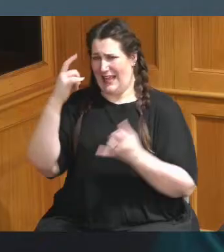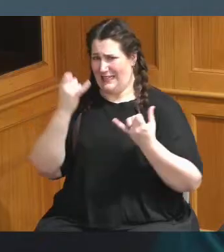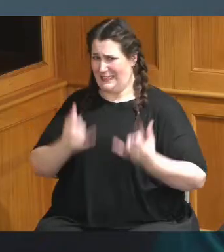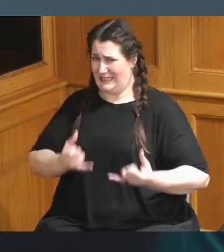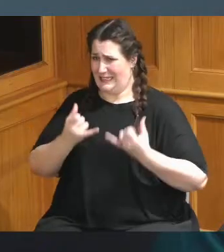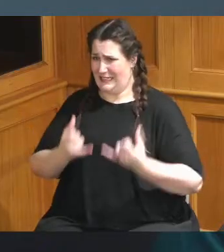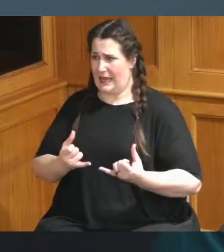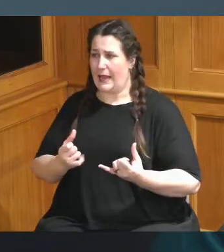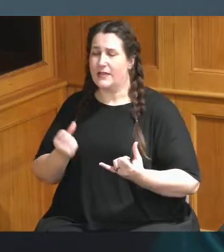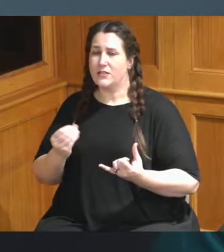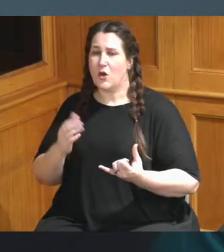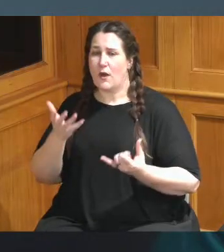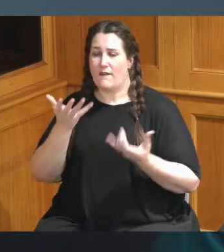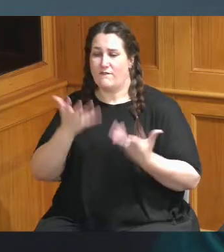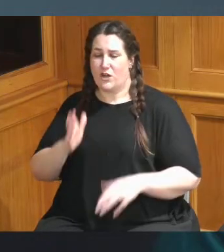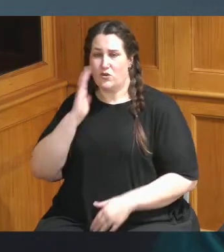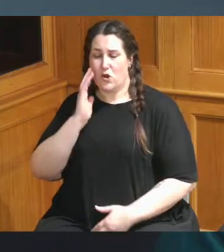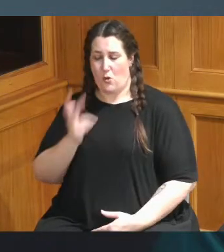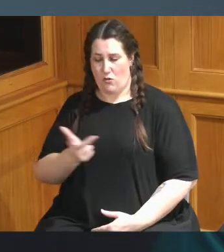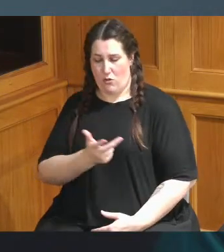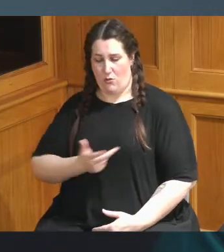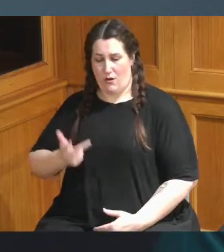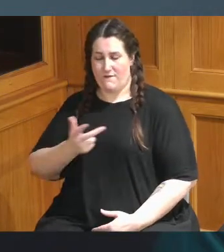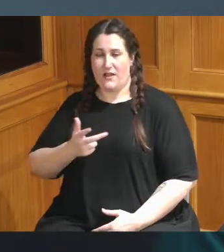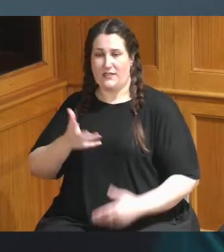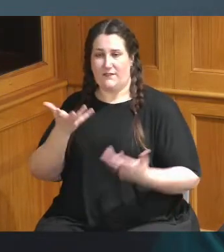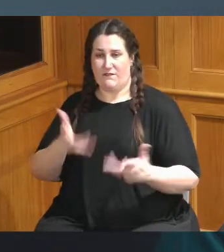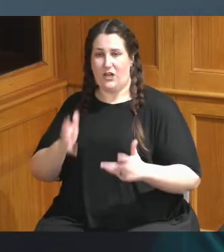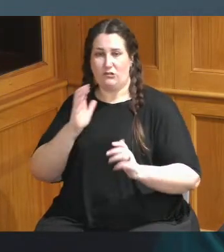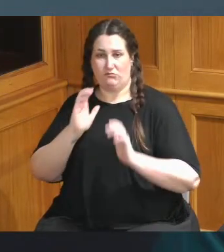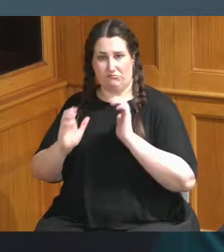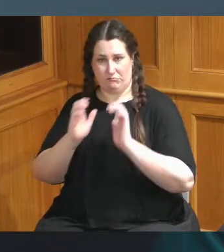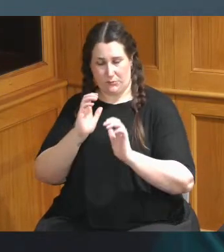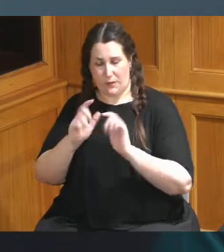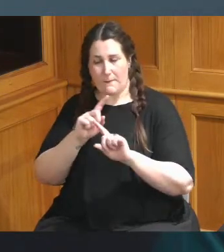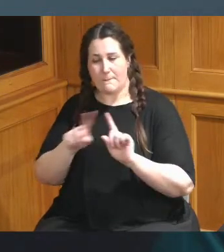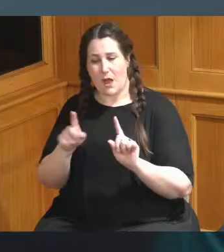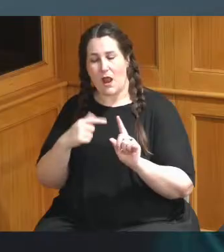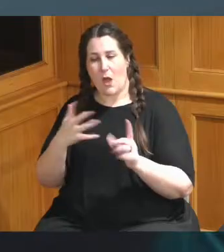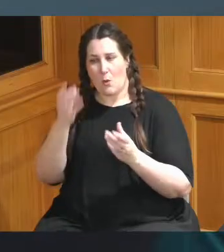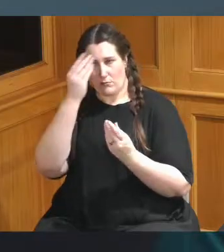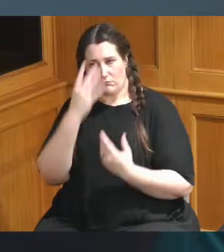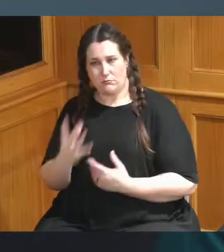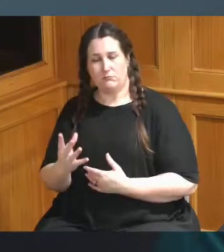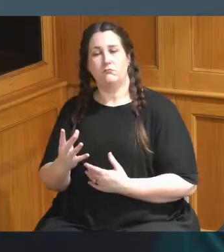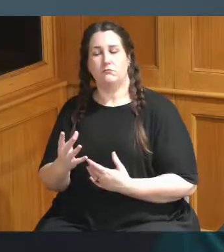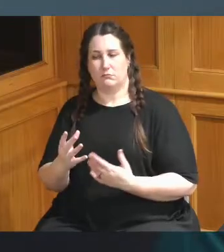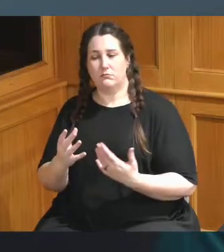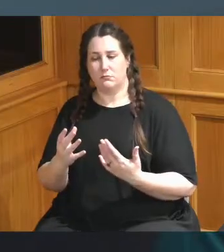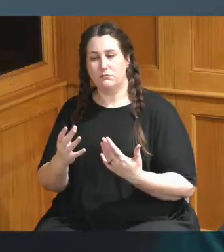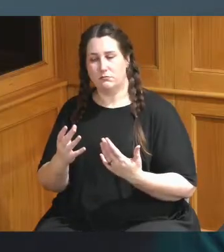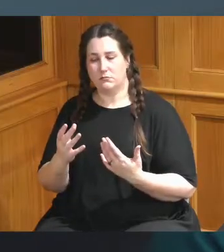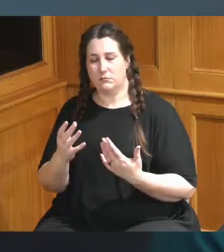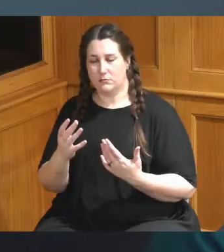know all three of us were talked to about it. but I wanted to let them know she indicated to me it